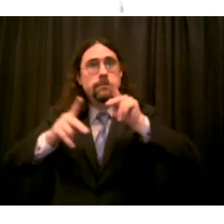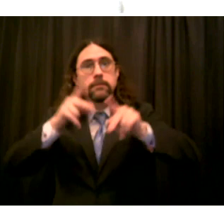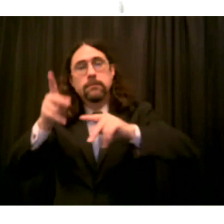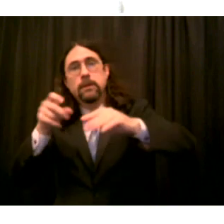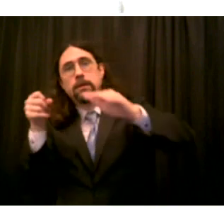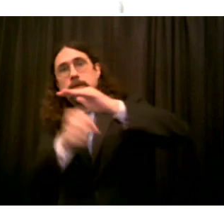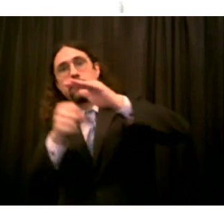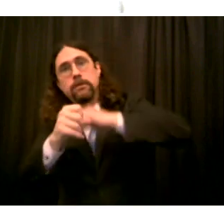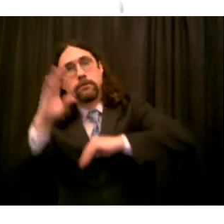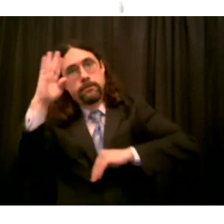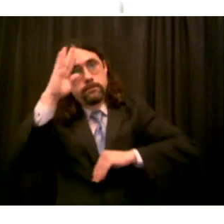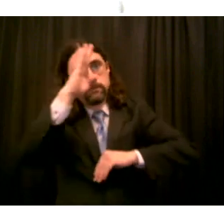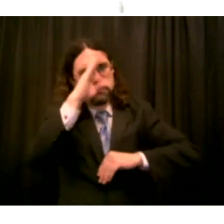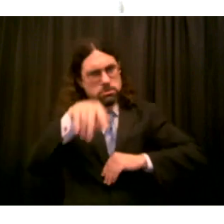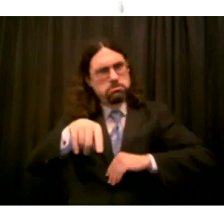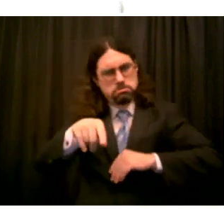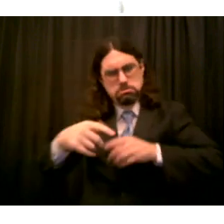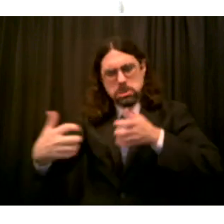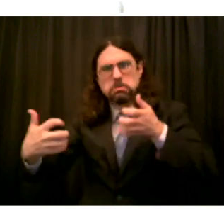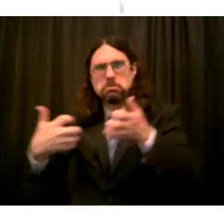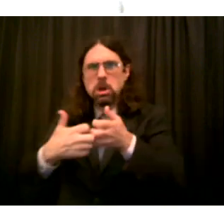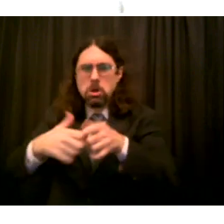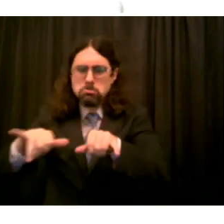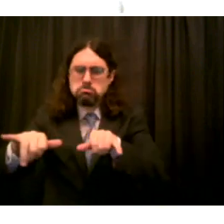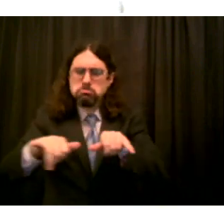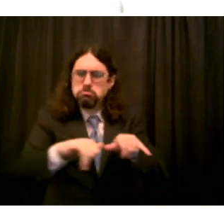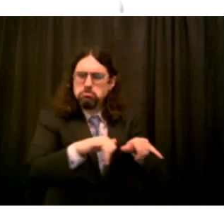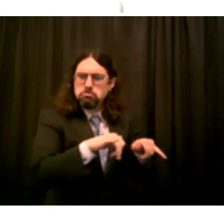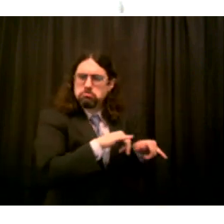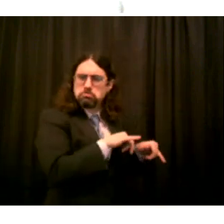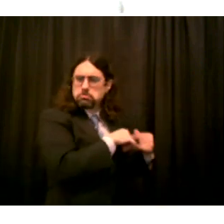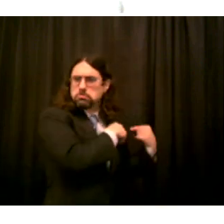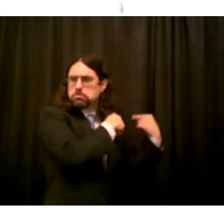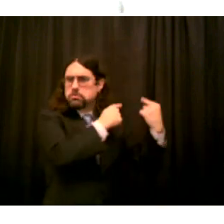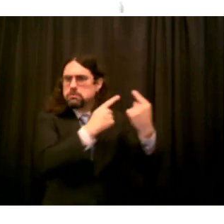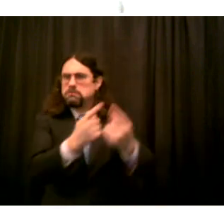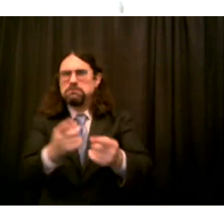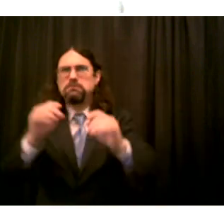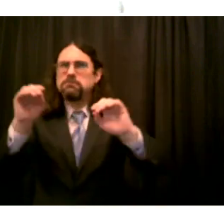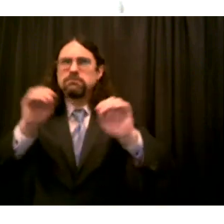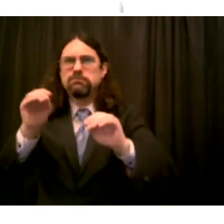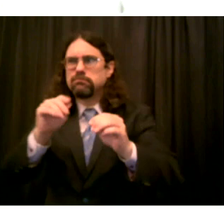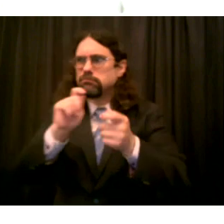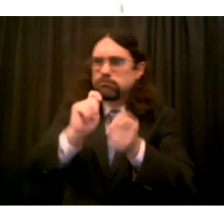DIFFERENT THAN WHAT WE'VE BEEN SEEING ALL ALONG IN TERMS OF DISTRIBUTION OF CASES.